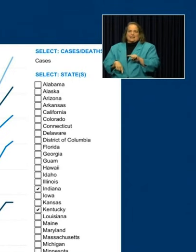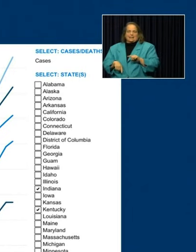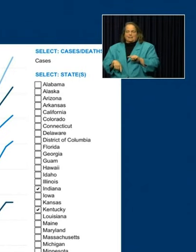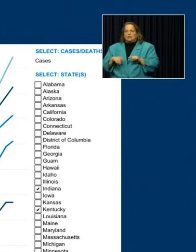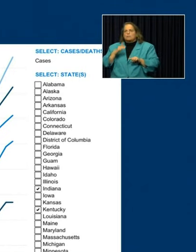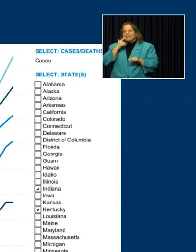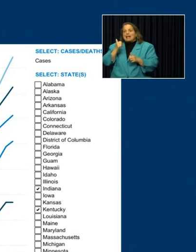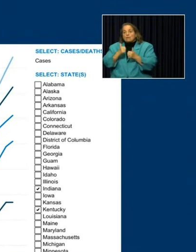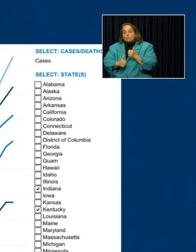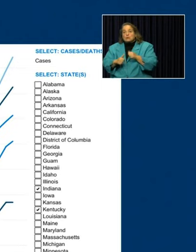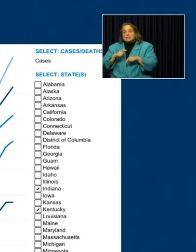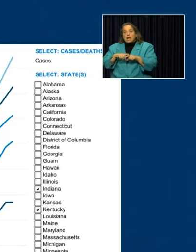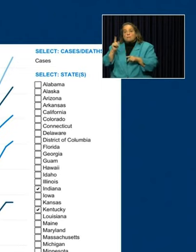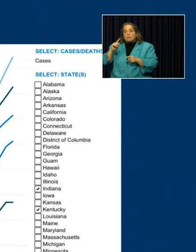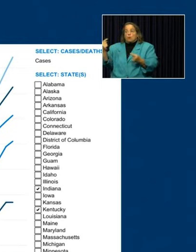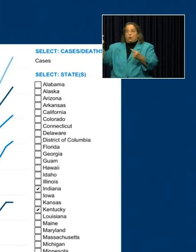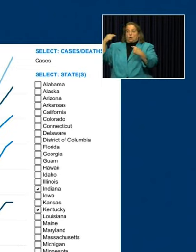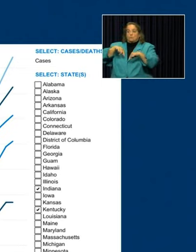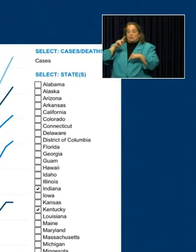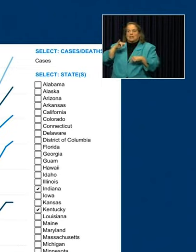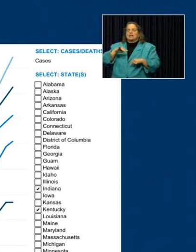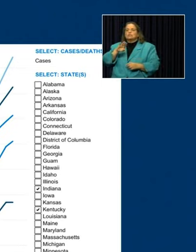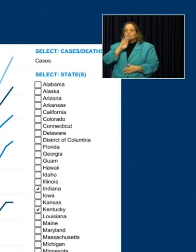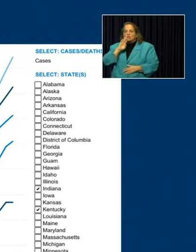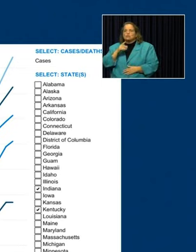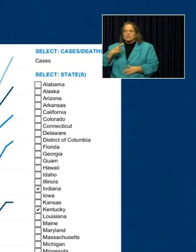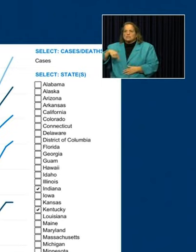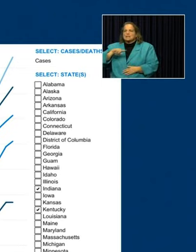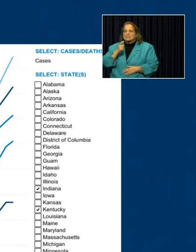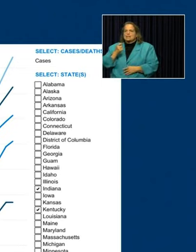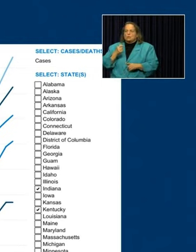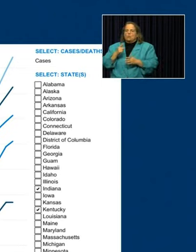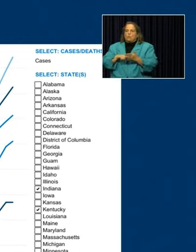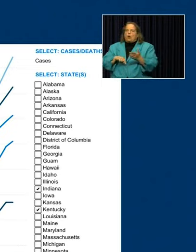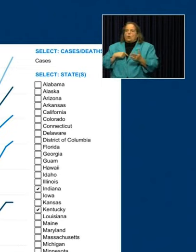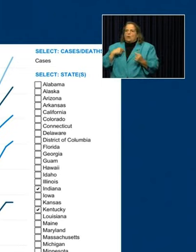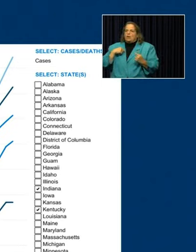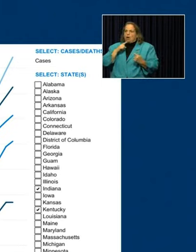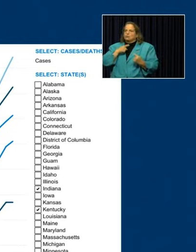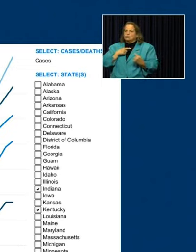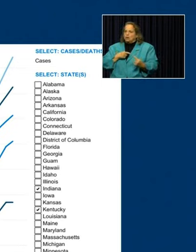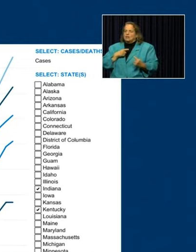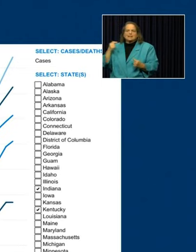LOCATIONS. KROGER IS DOING THIS ON THEIR END FOR FREE, AND THAT'S